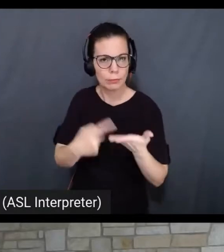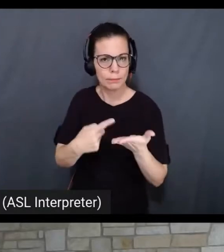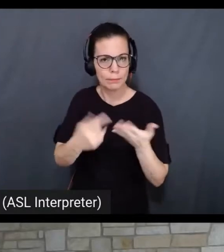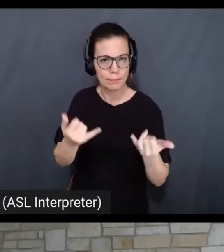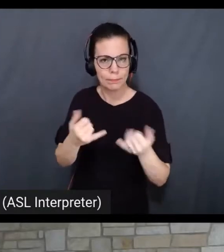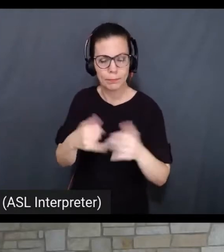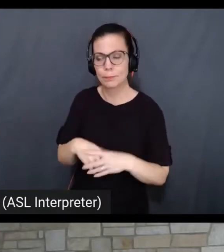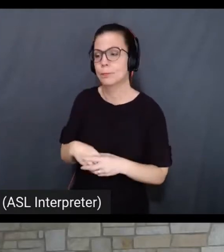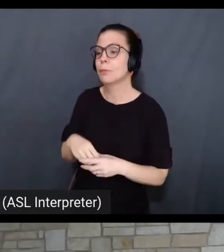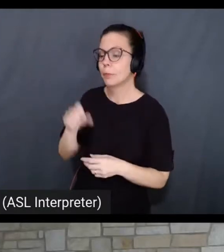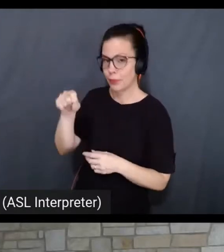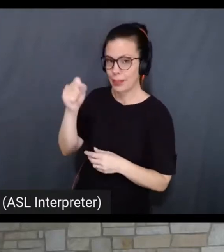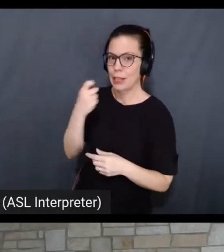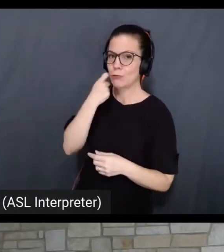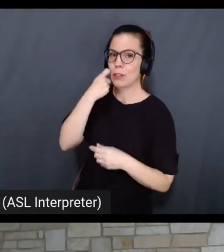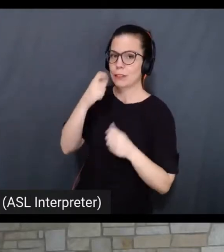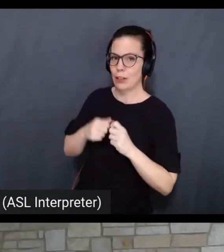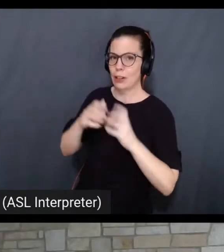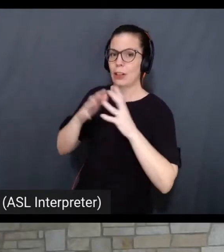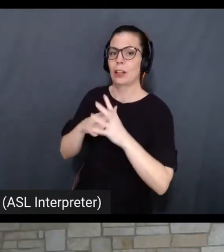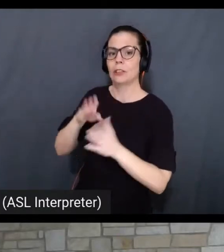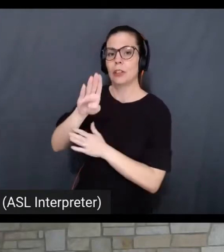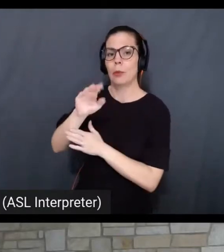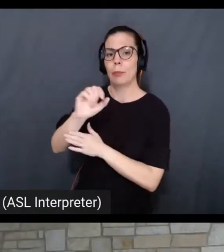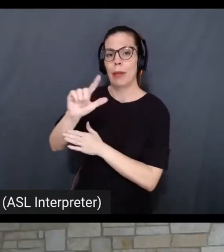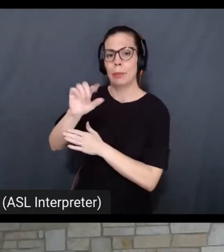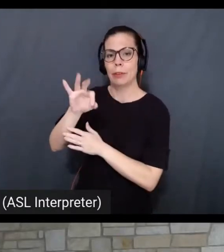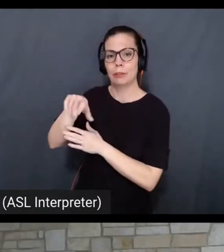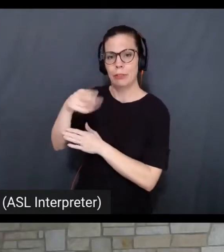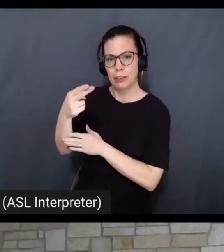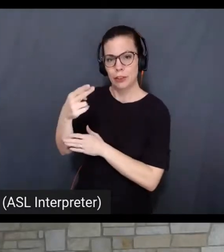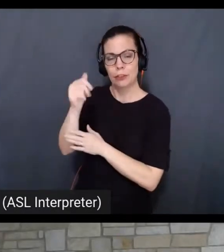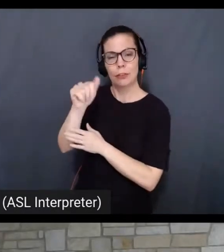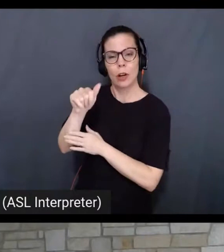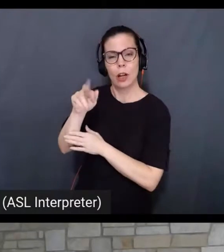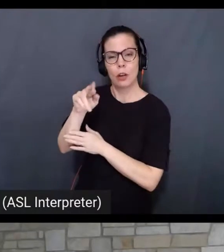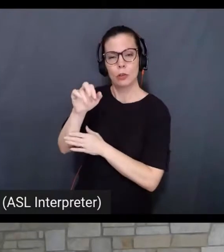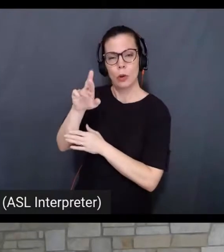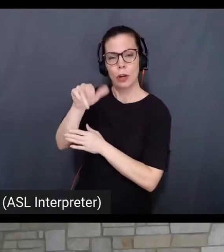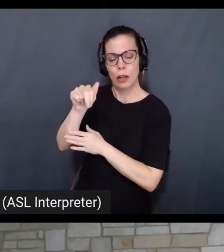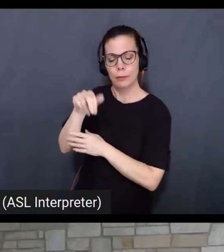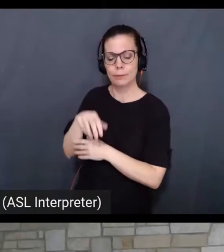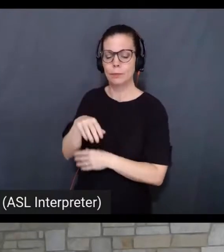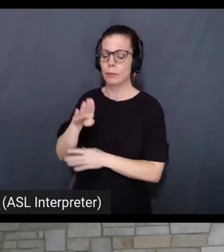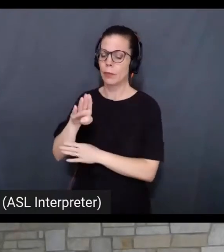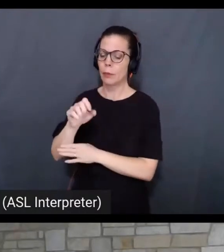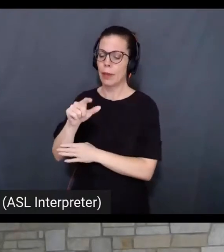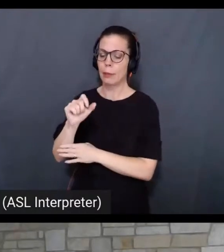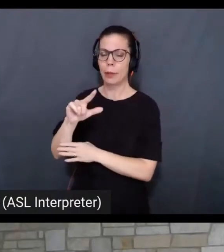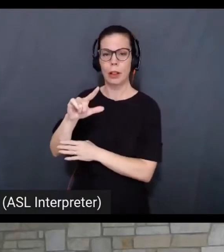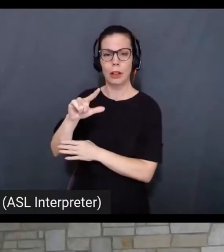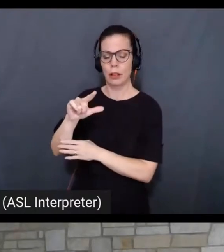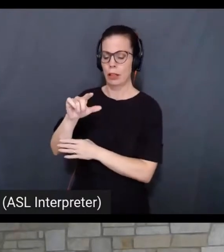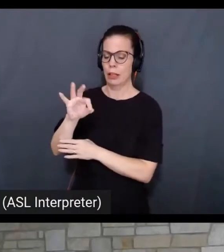Babelfish for Aurora Postgres. And what Babelfish lets you do is allow you to run